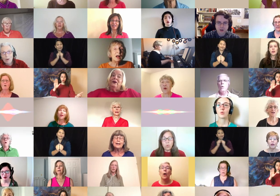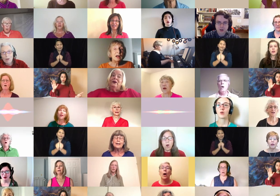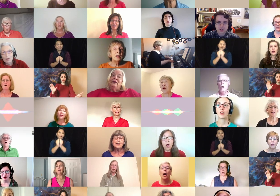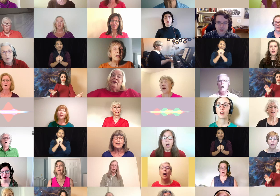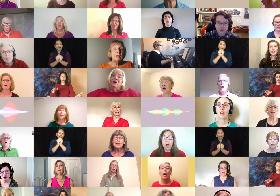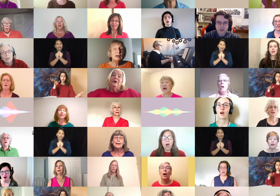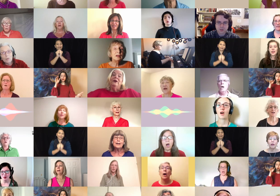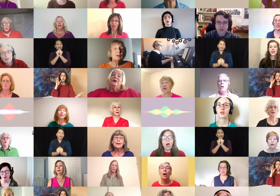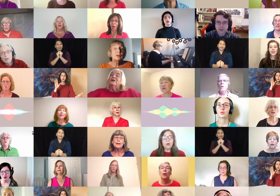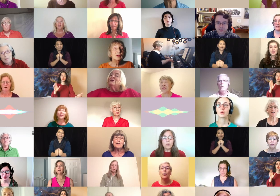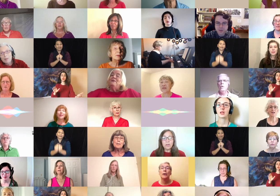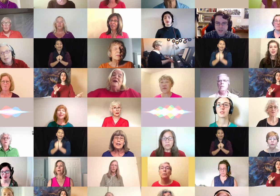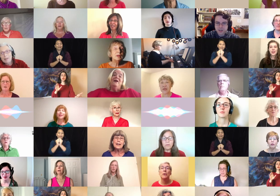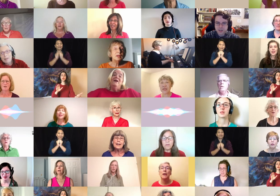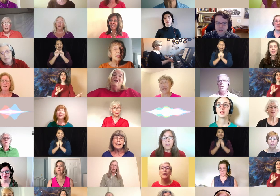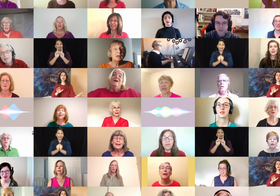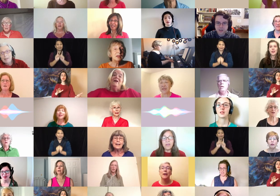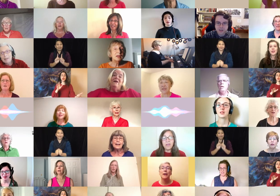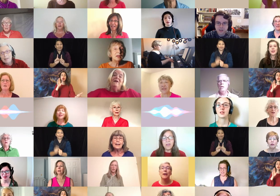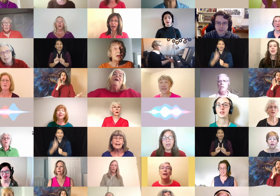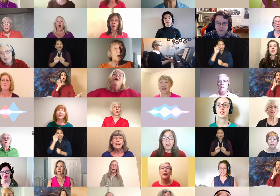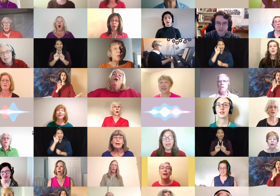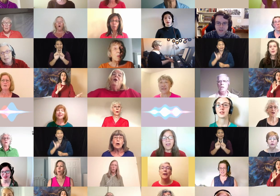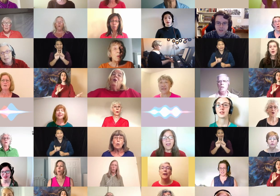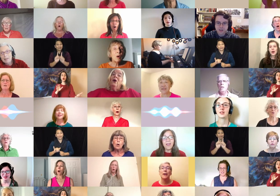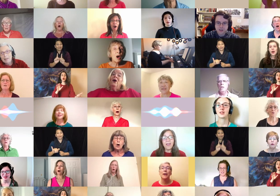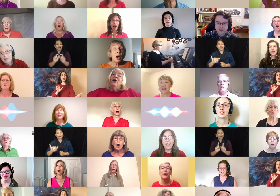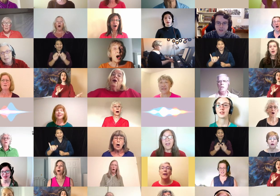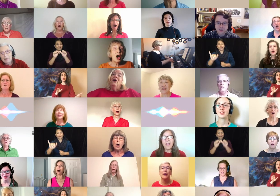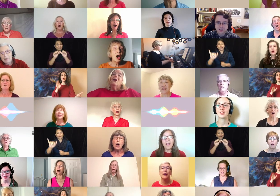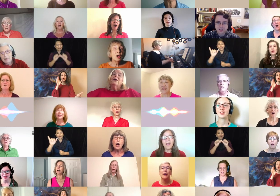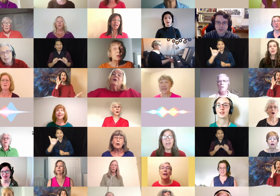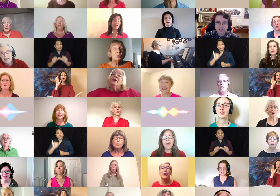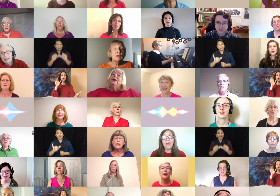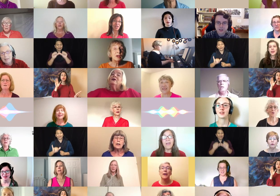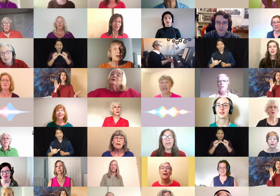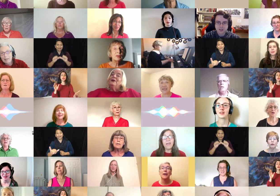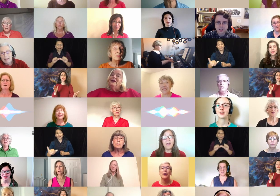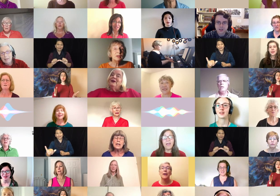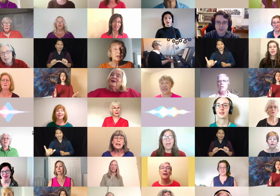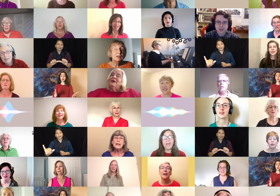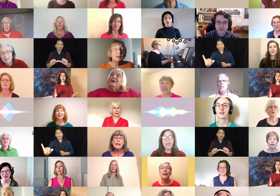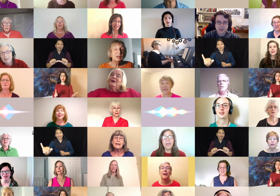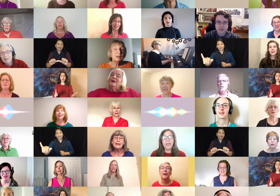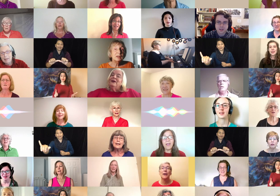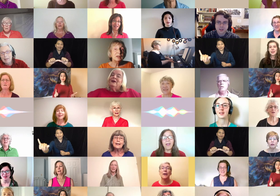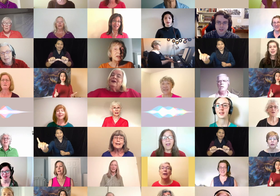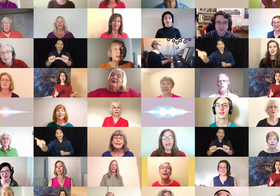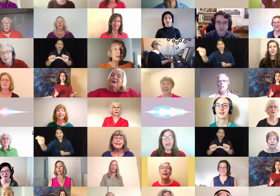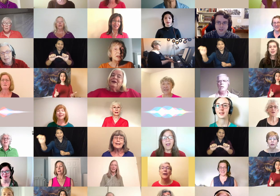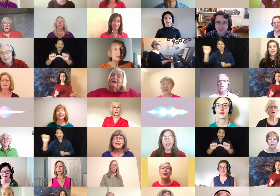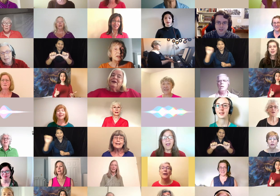L: walk with me. H: me, walk with me.